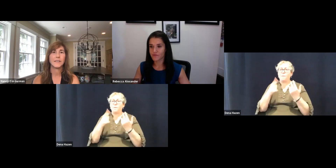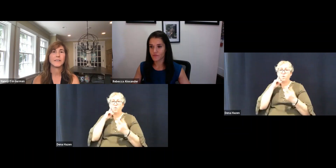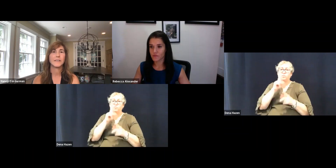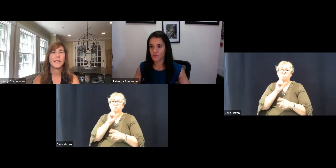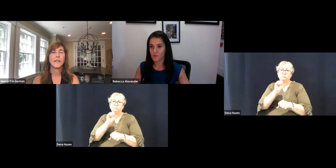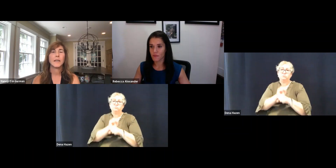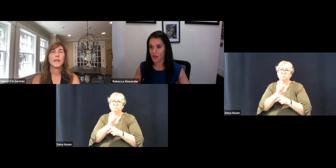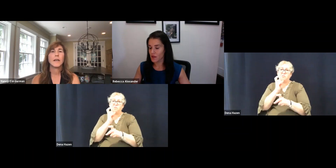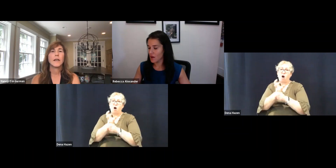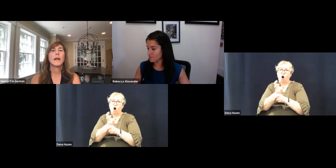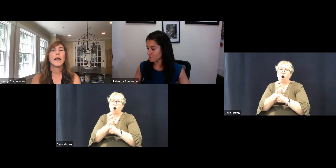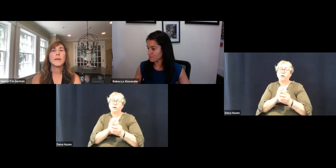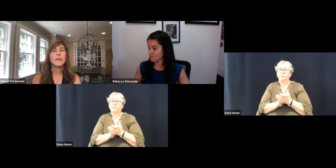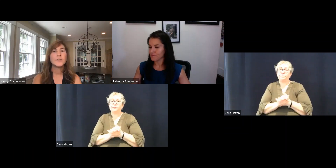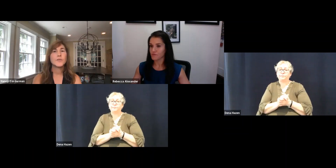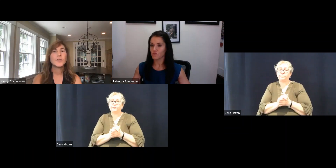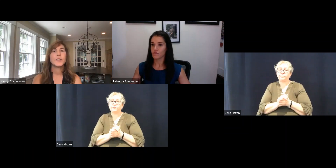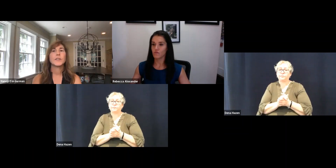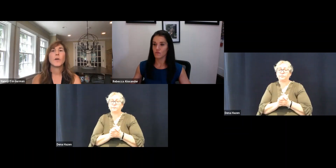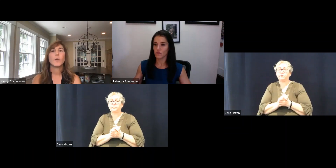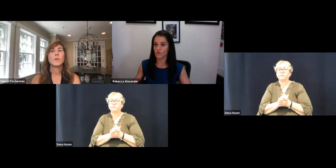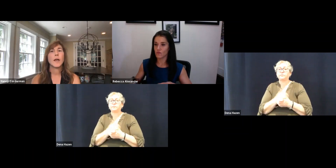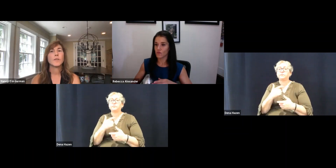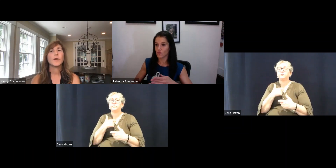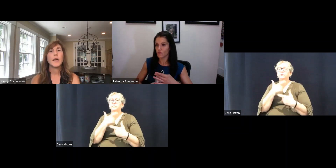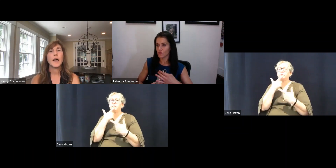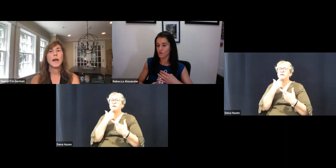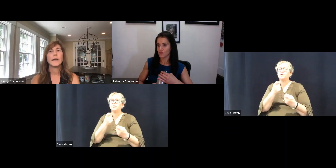It is. I am interested in knowing whether or not